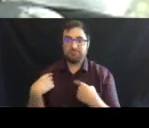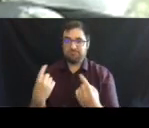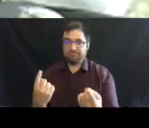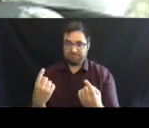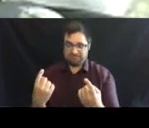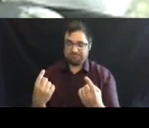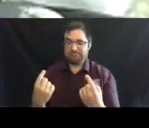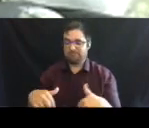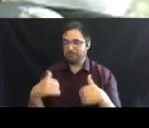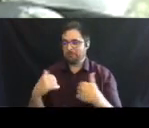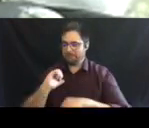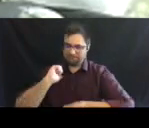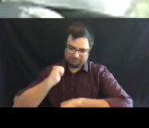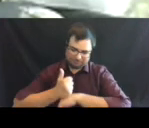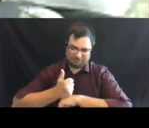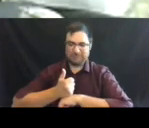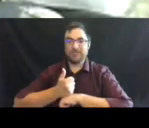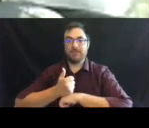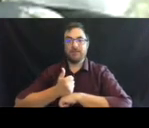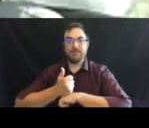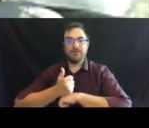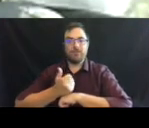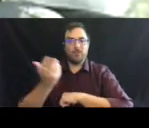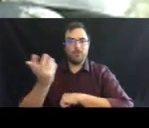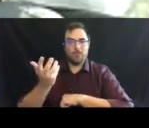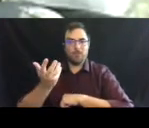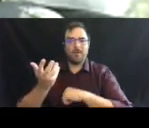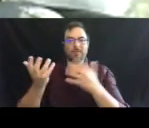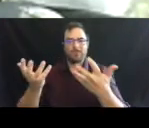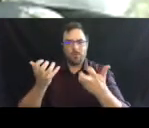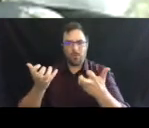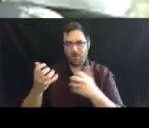grounded in this idea that we want families to get connected with their